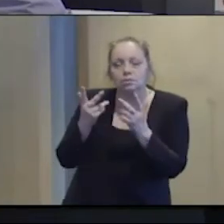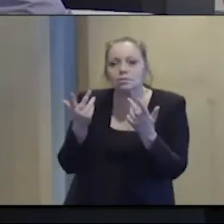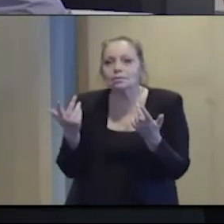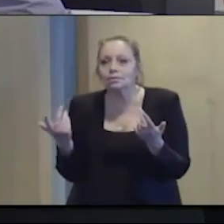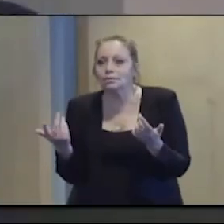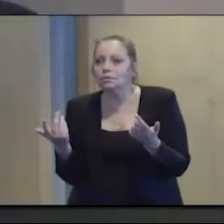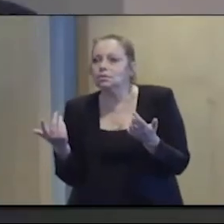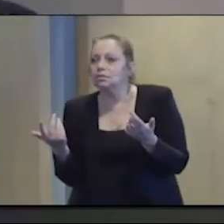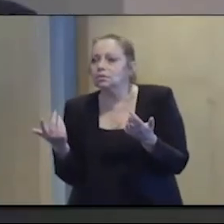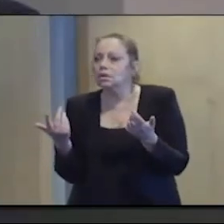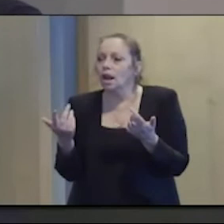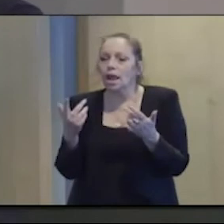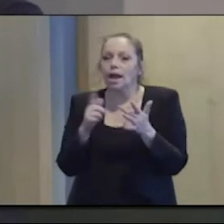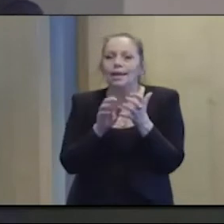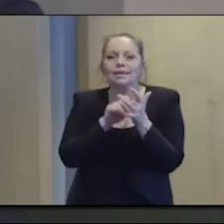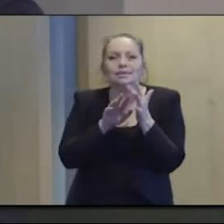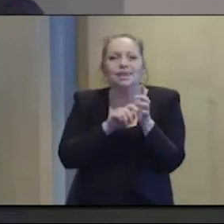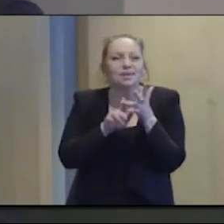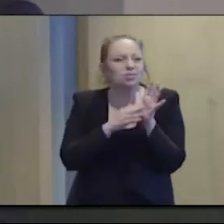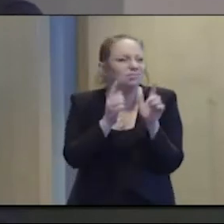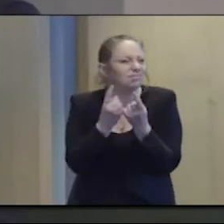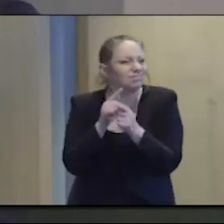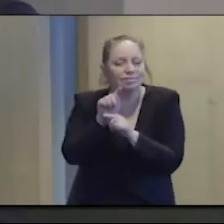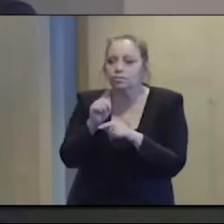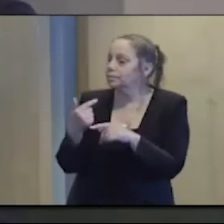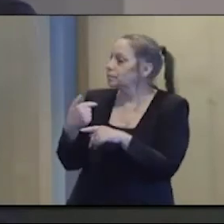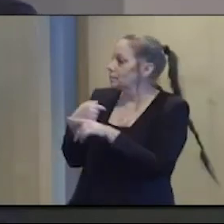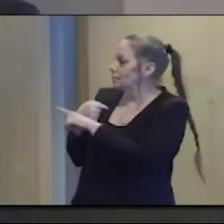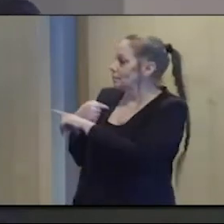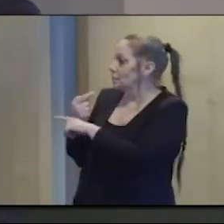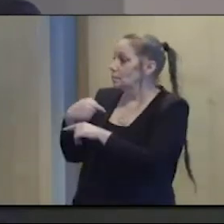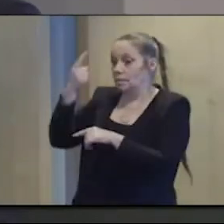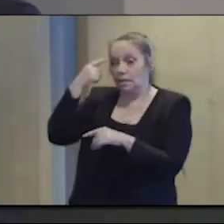people in them. Is there anything like that? I guess there's there's critical infrastructure